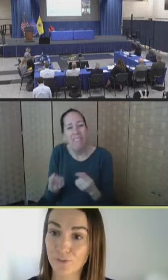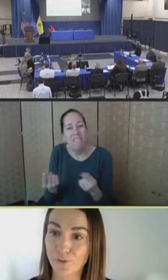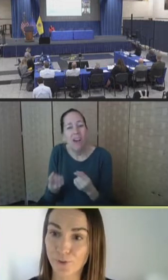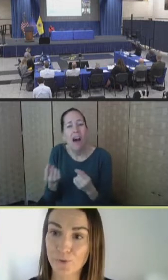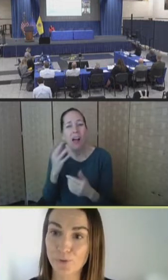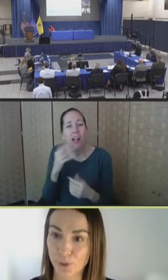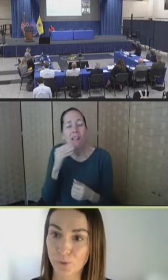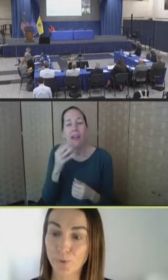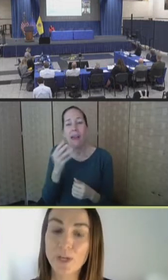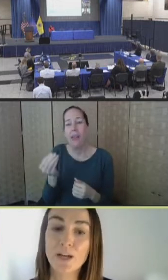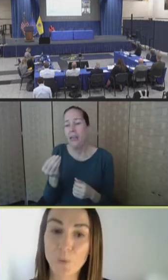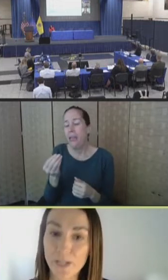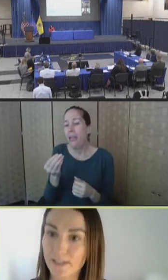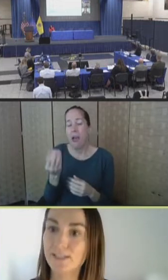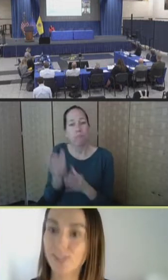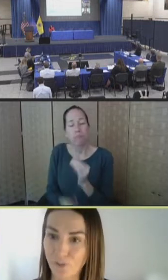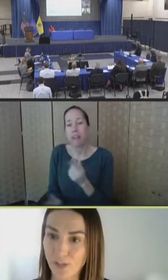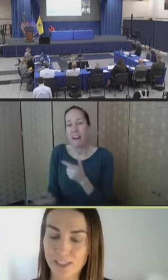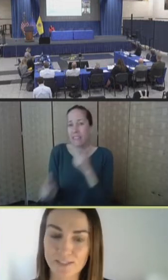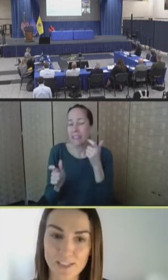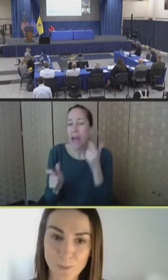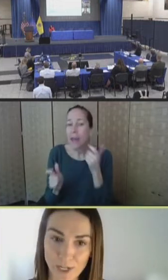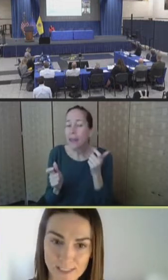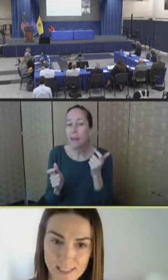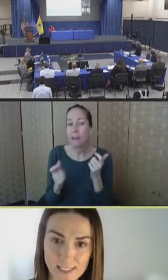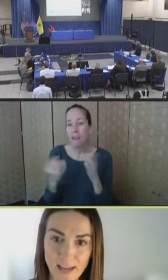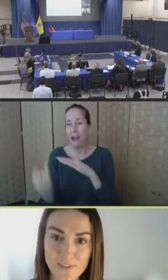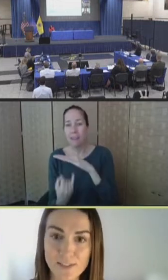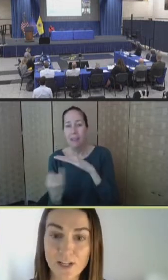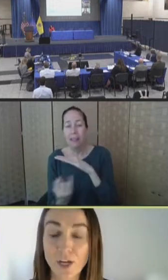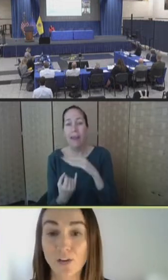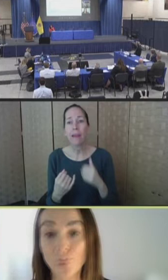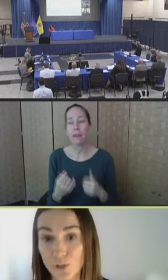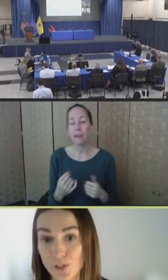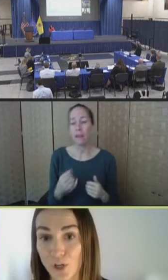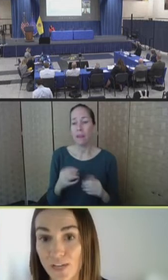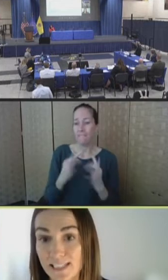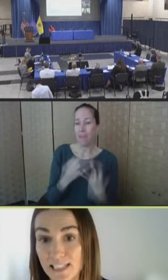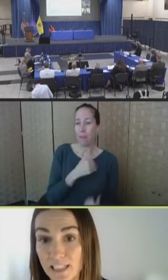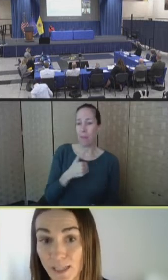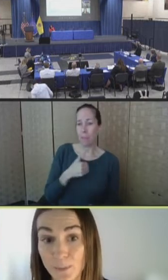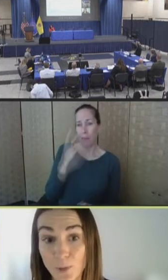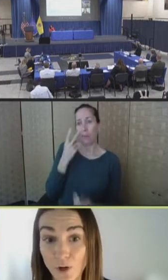for those who witness their relatives experience these deaths. Of course, the COVID-19 pandemic